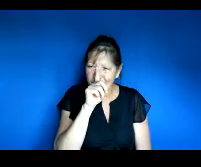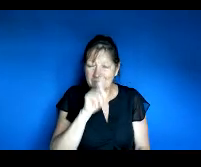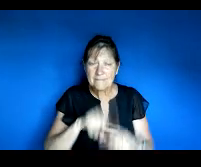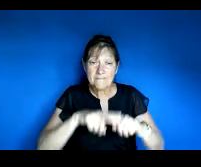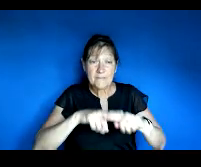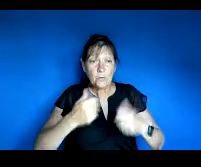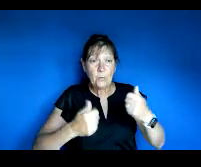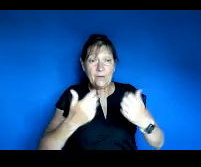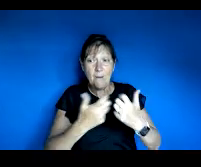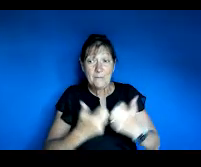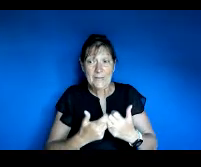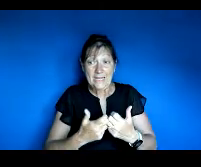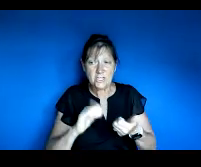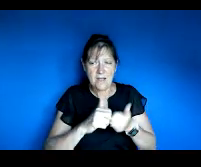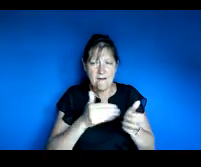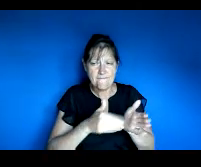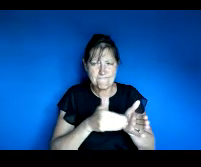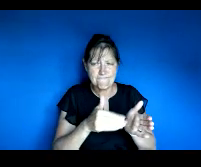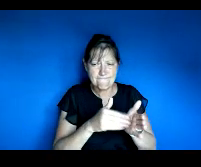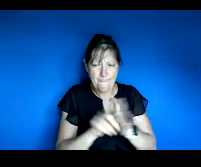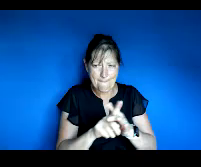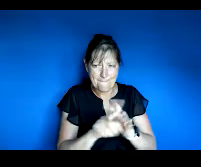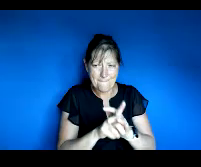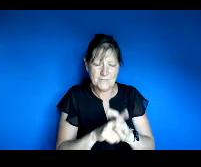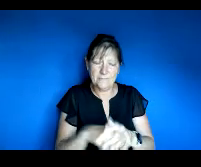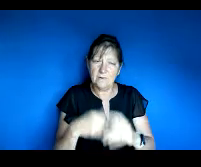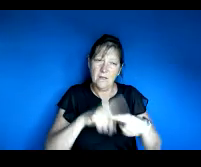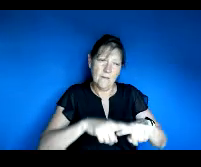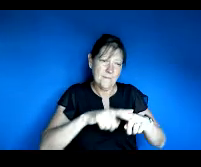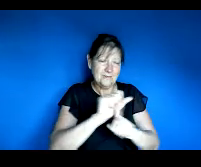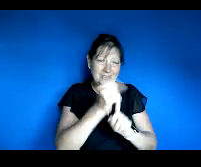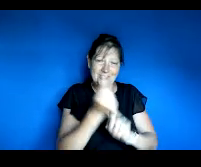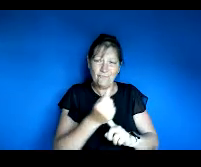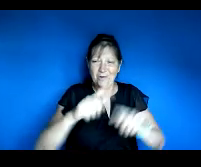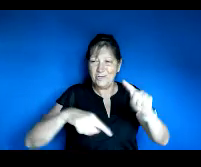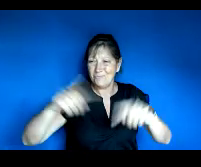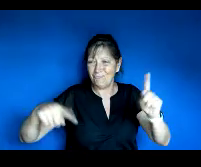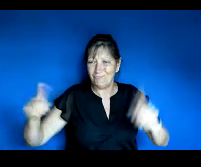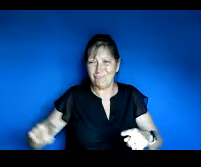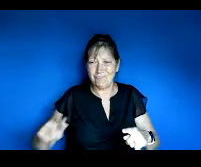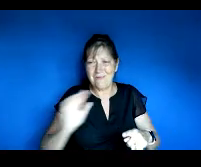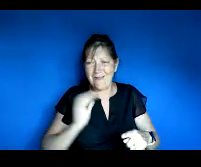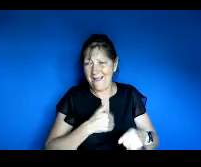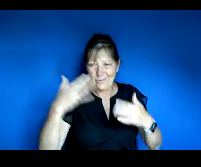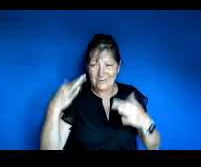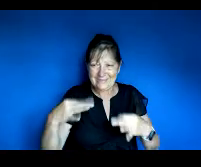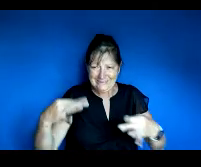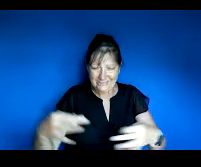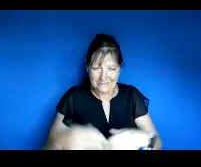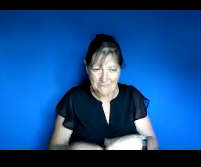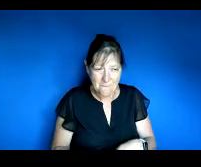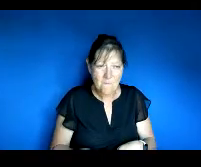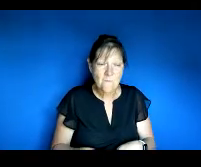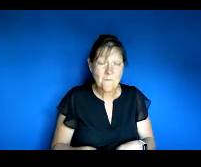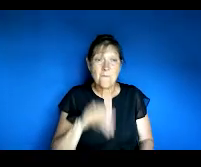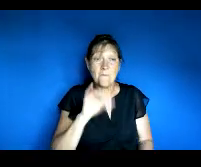how frequently that might come up. There's so much variability kind of involved in these determinations. But that is an interactive process